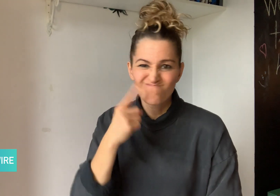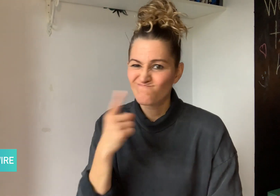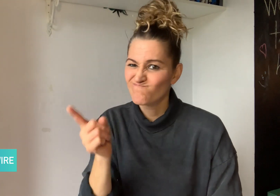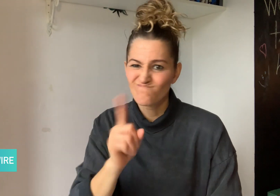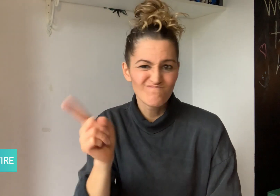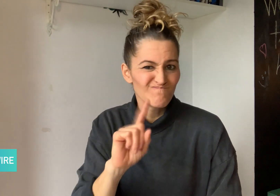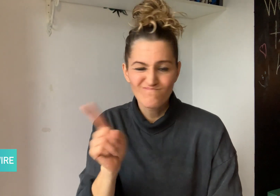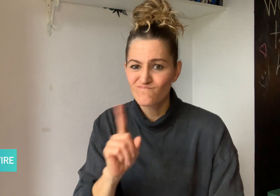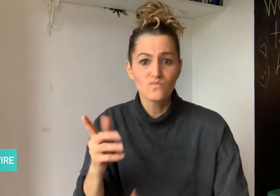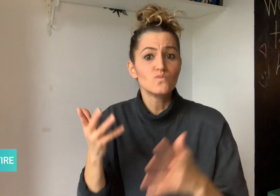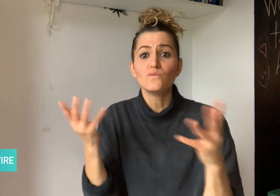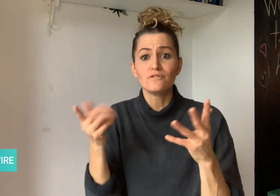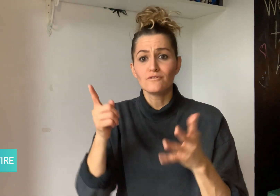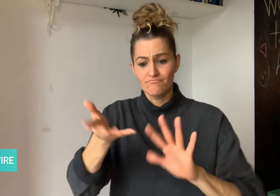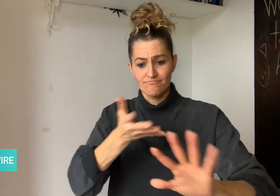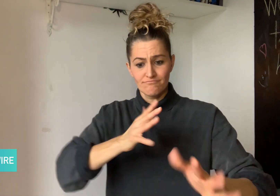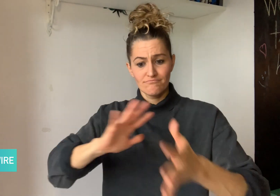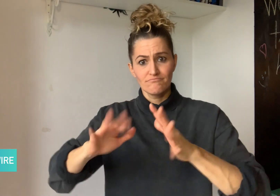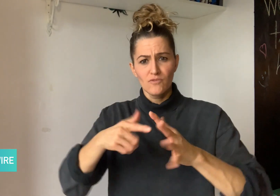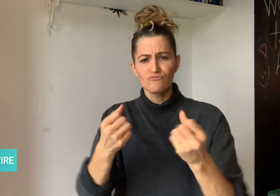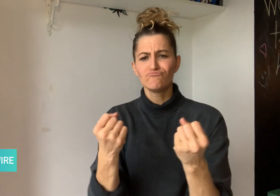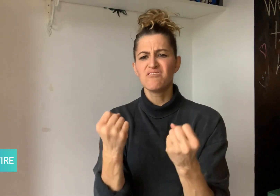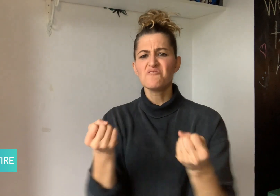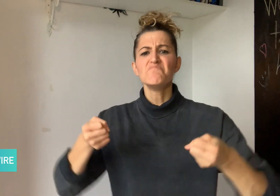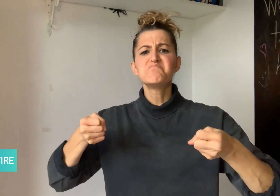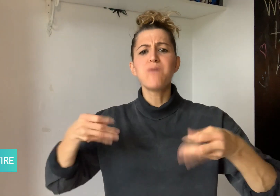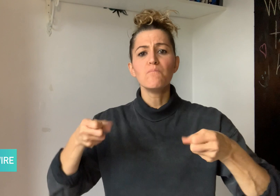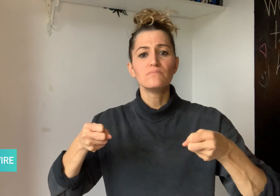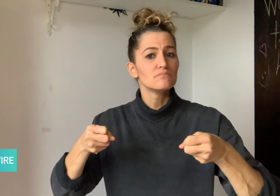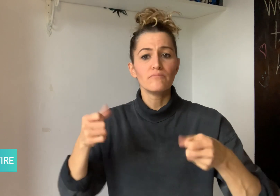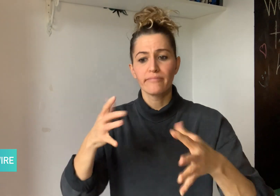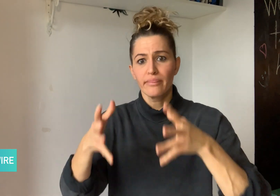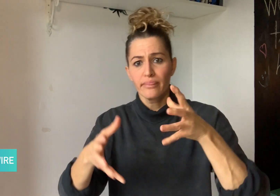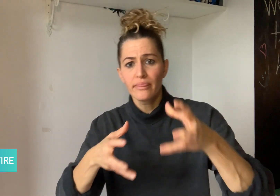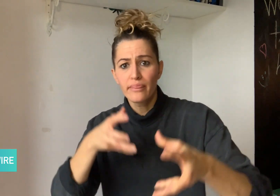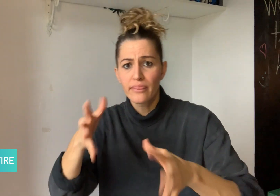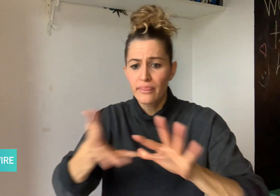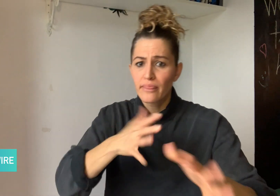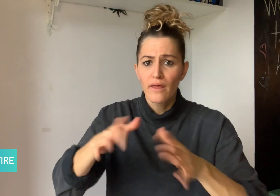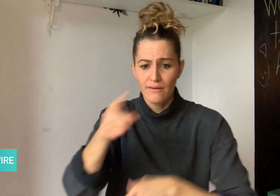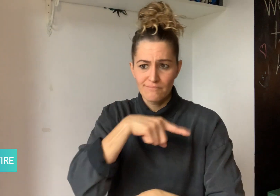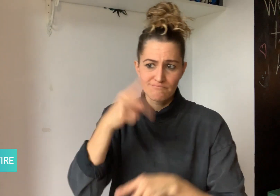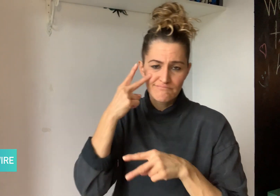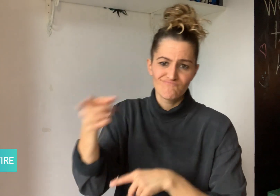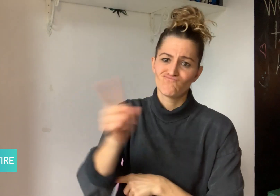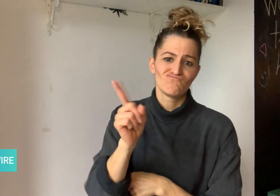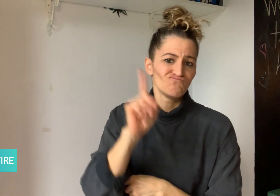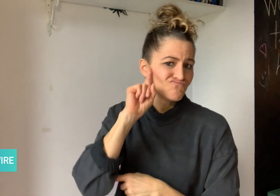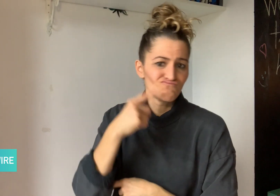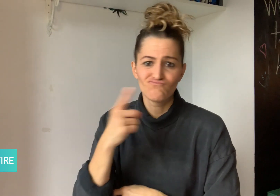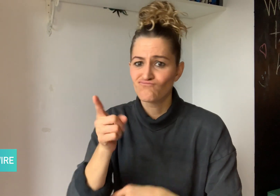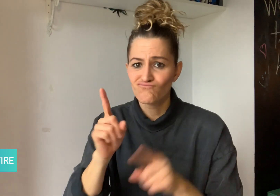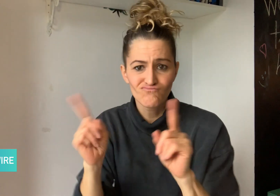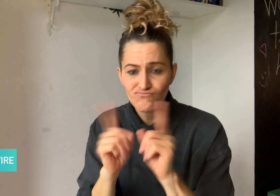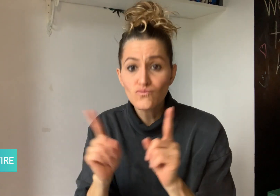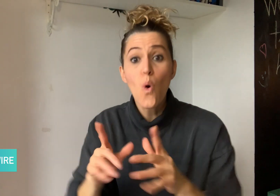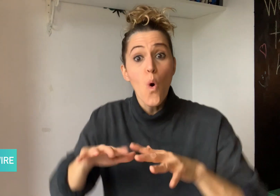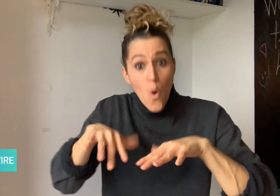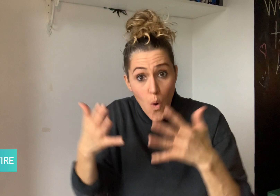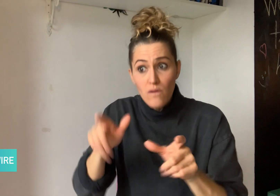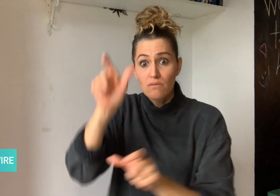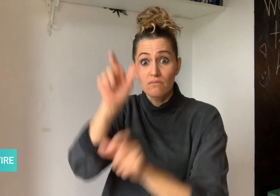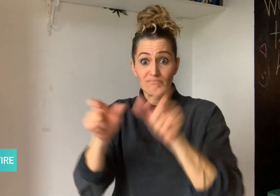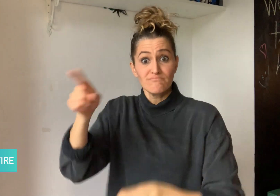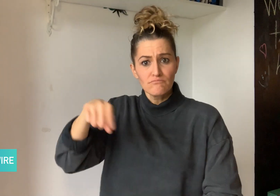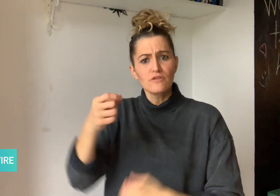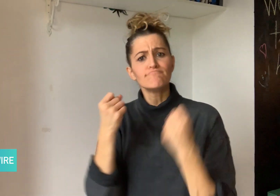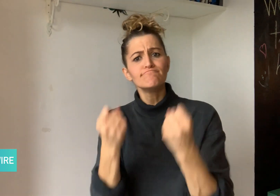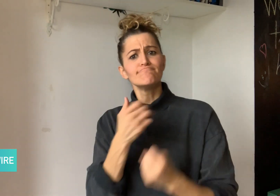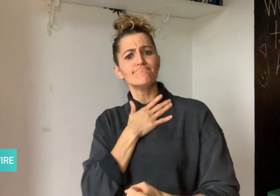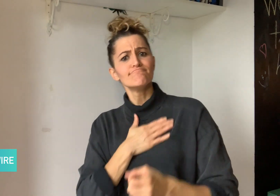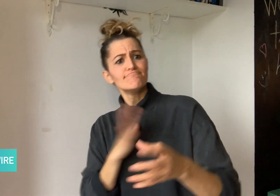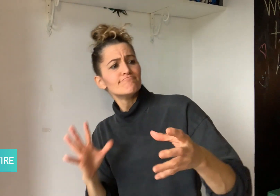“Deaf enough,” as they often are not as fluent in sign language